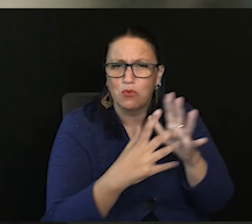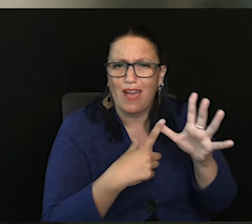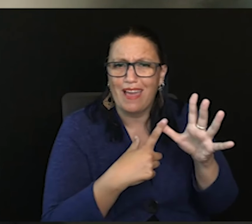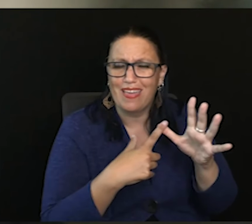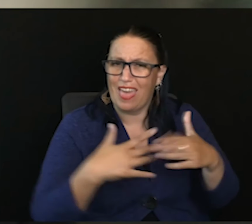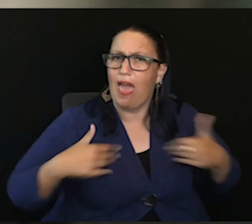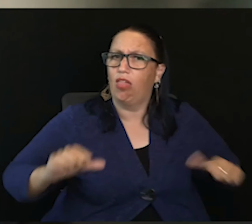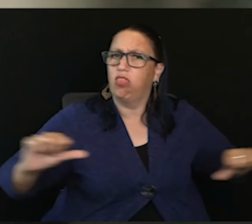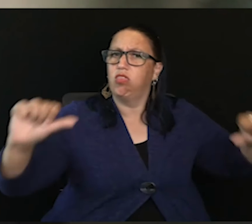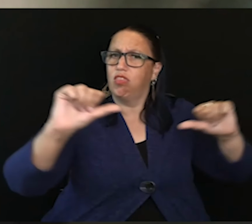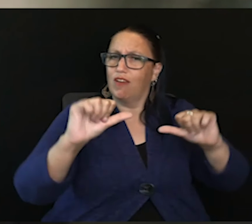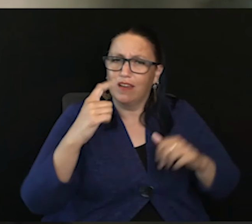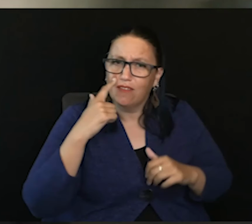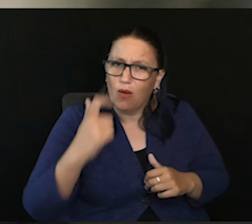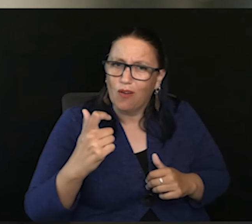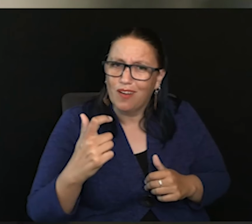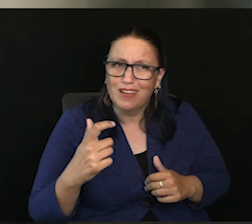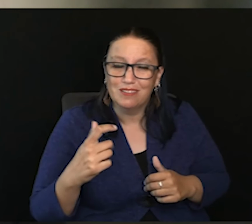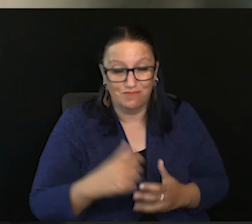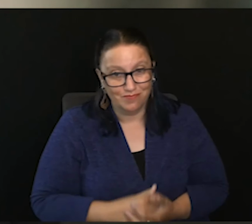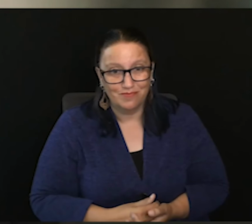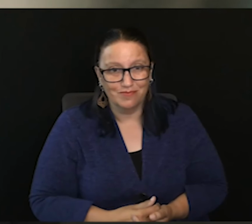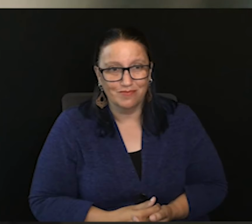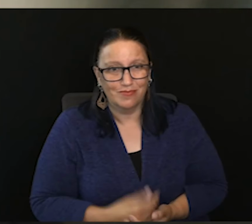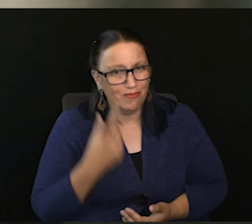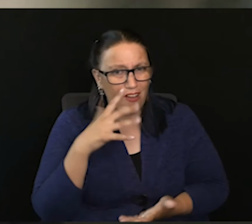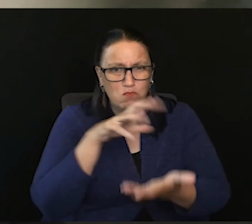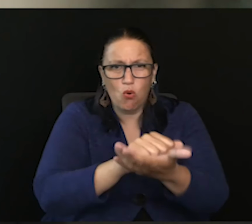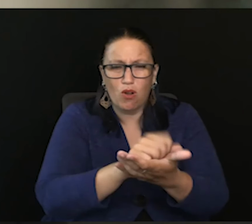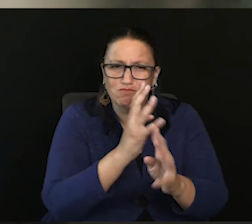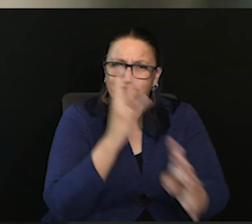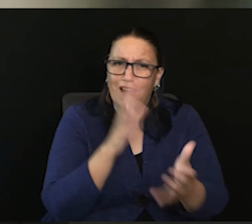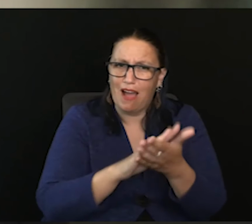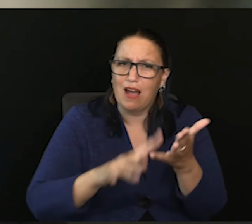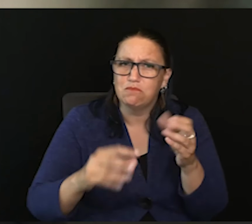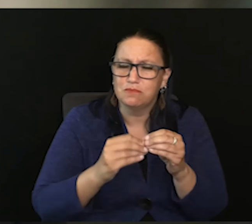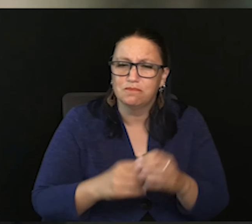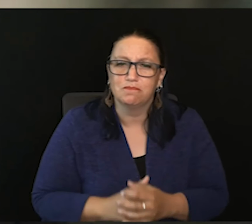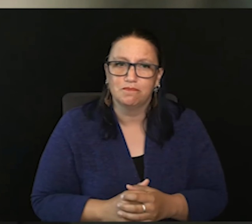That's why they've opened up to allow people from three months in some states and territories.